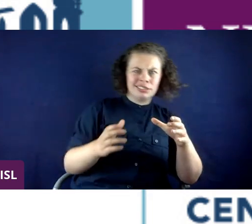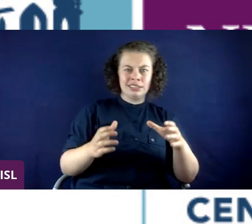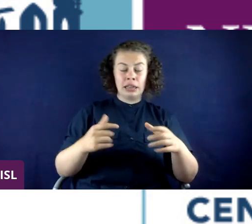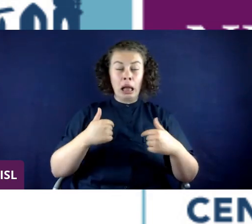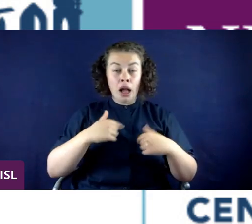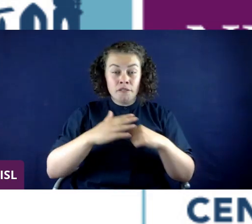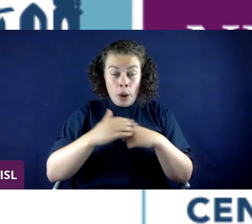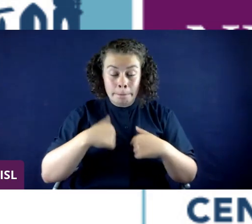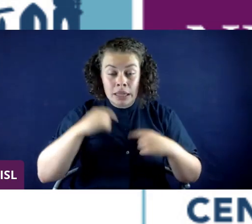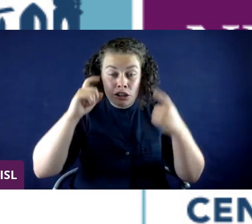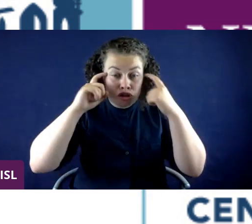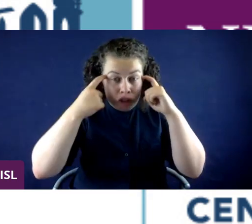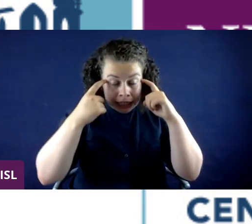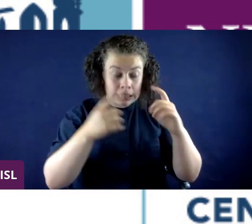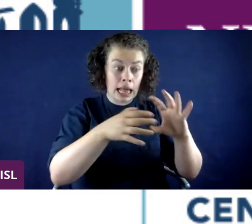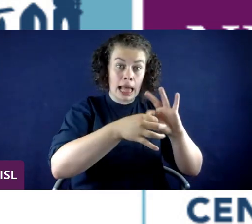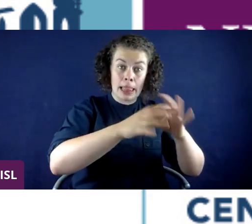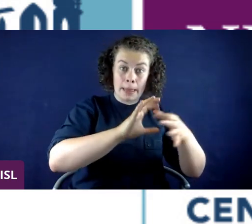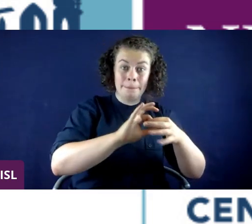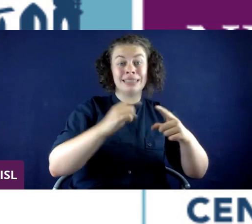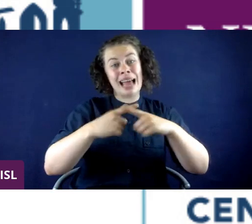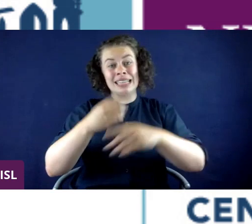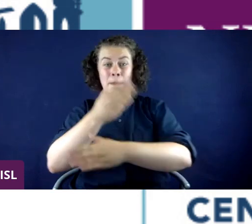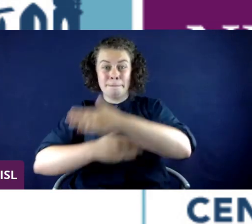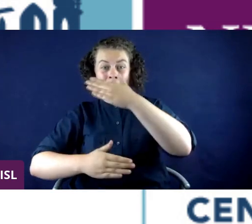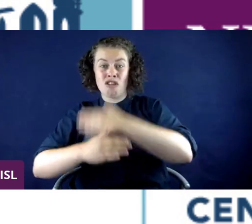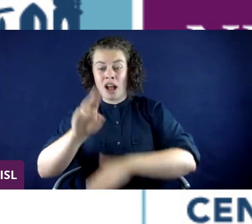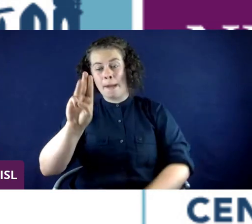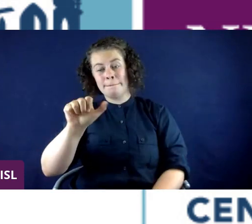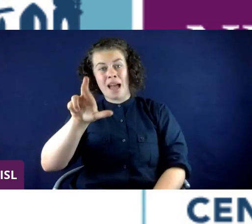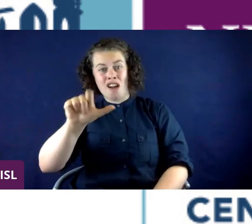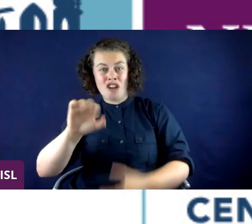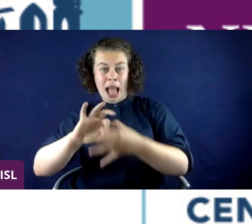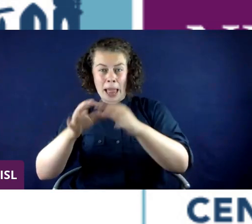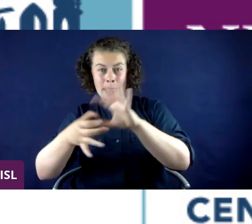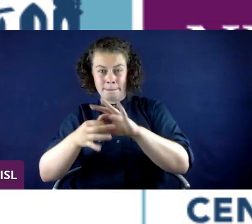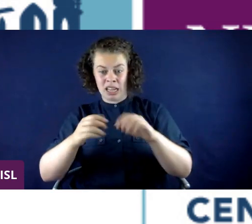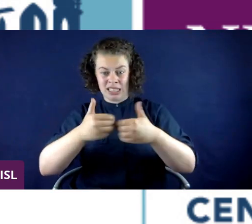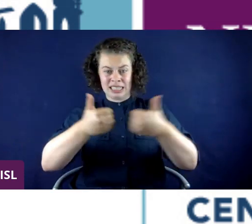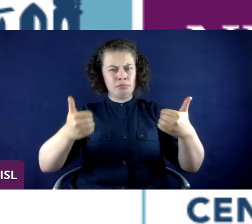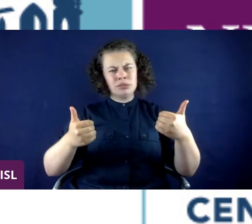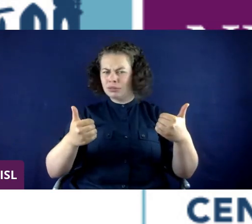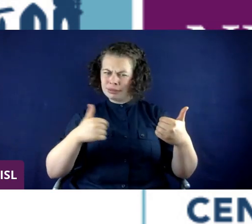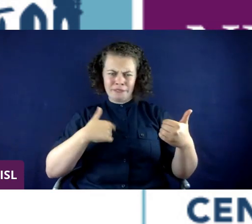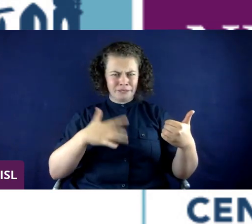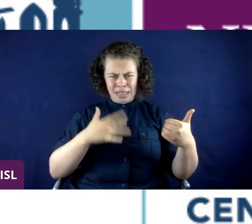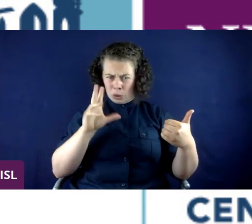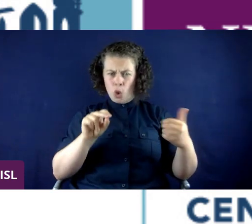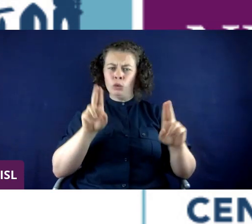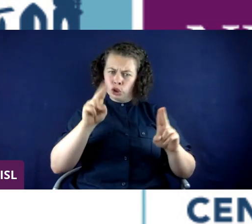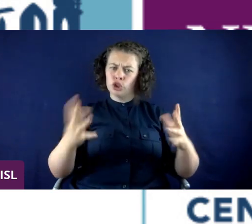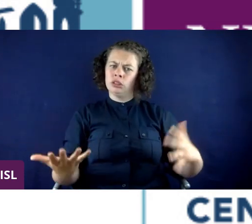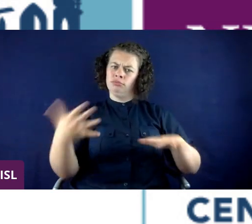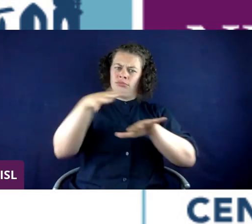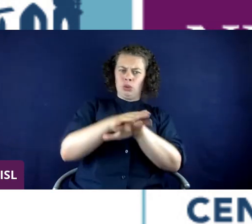They should be one event and the accomplishments of Paralympic athletes